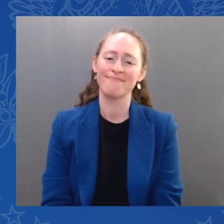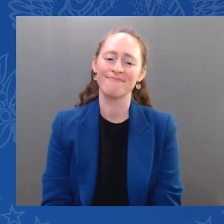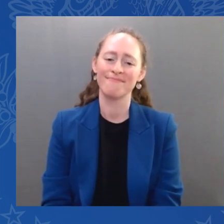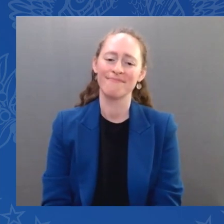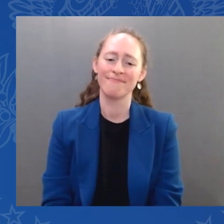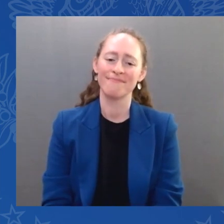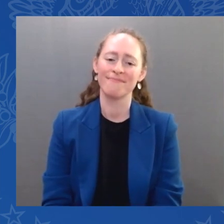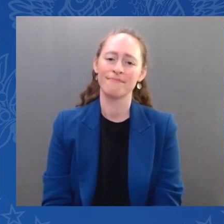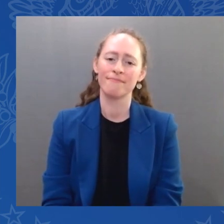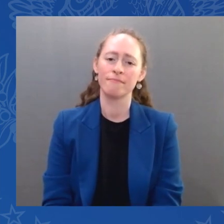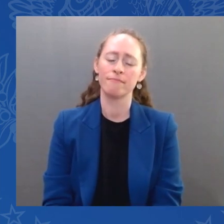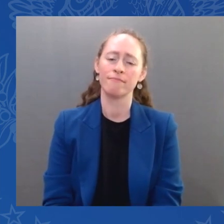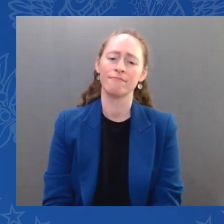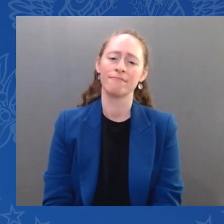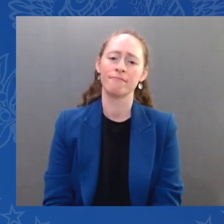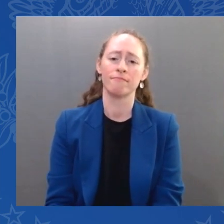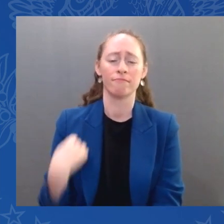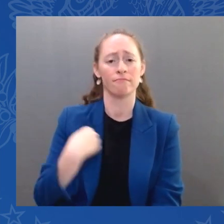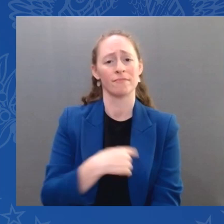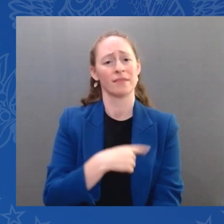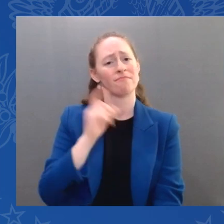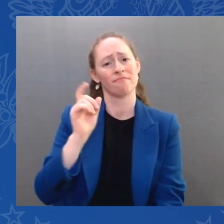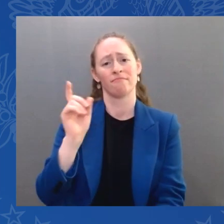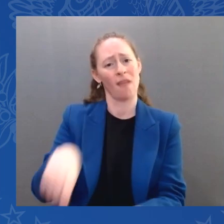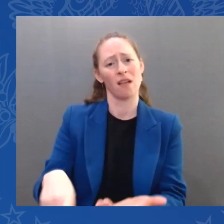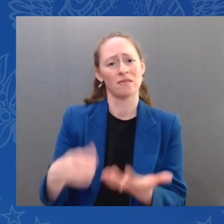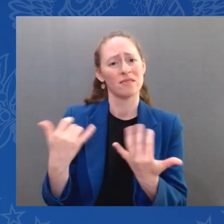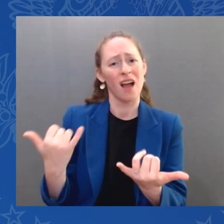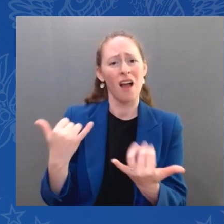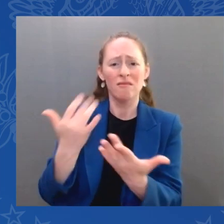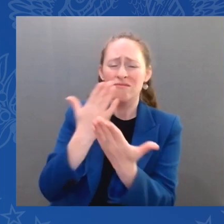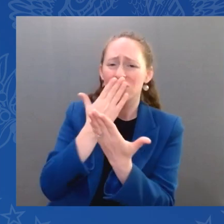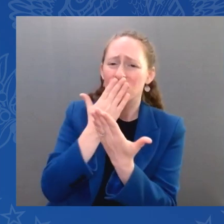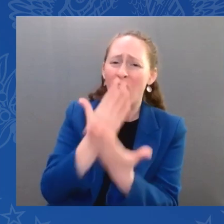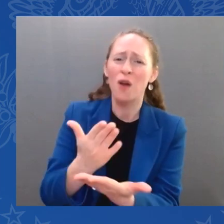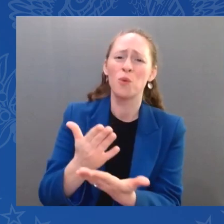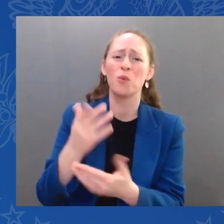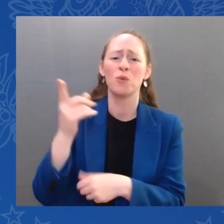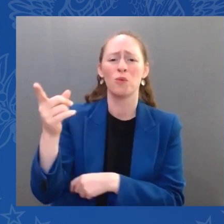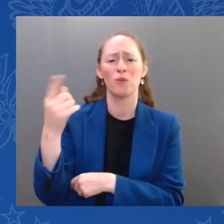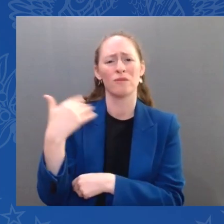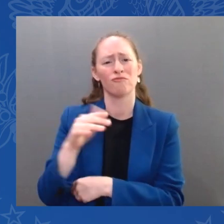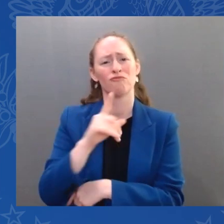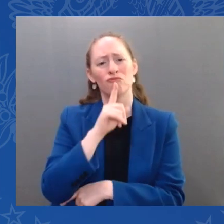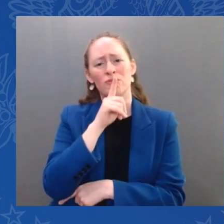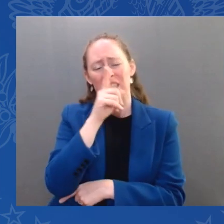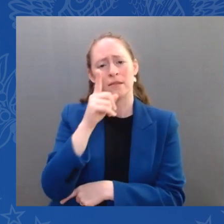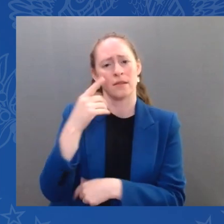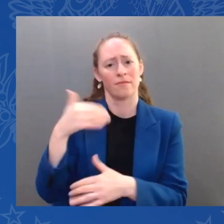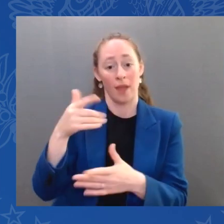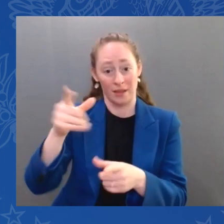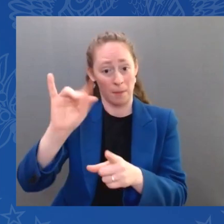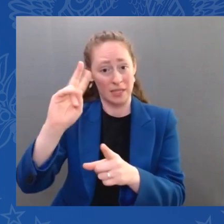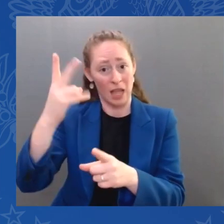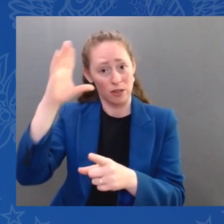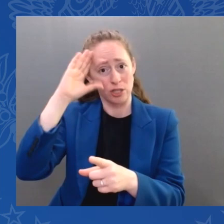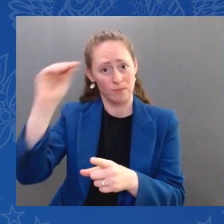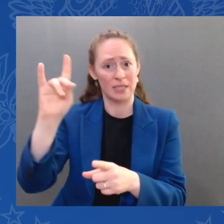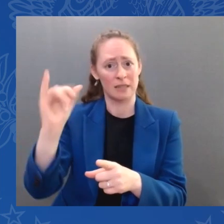of compassion and love shown by your attendance at our mother's memorial service, as we shared with you then. She was a big supporter of you,